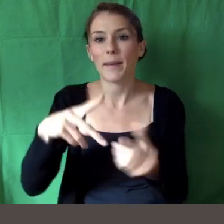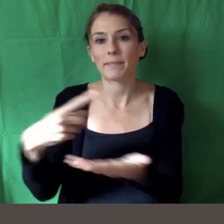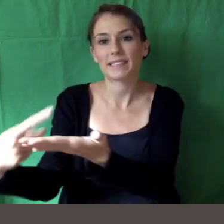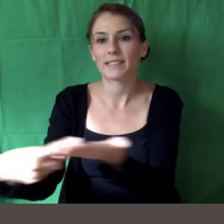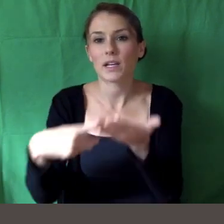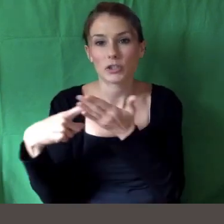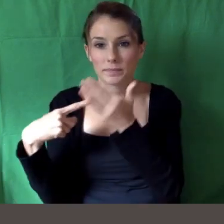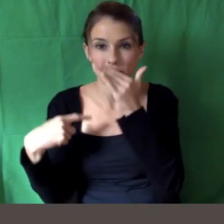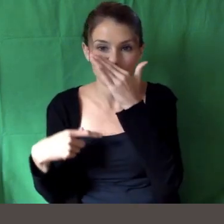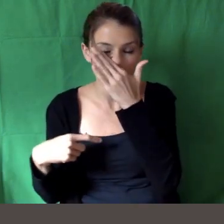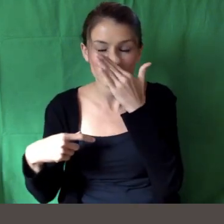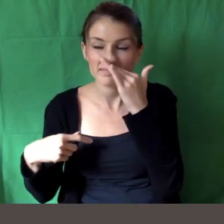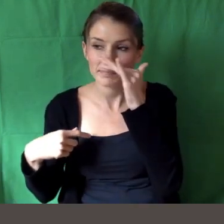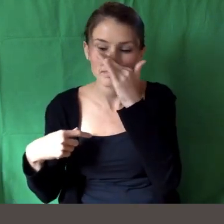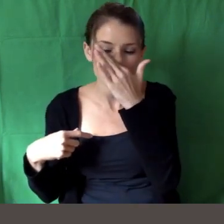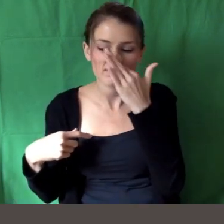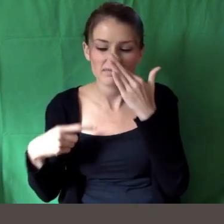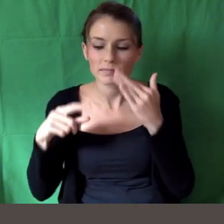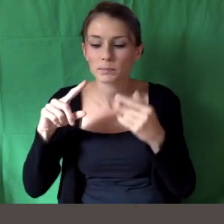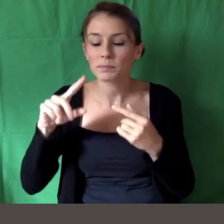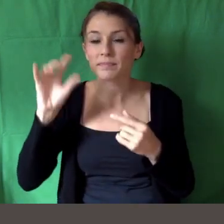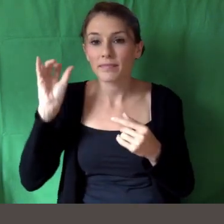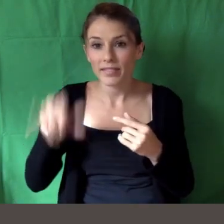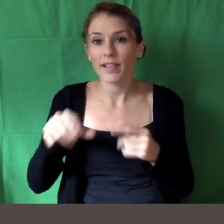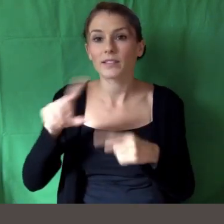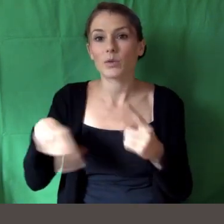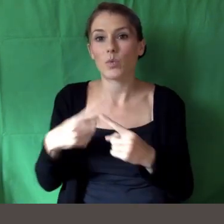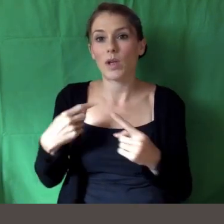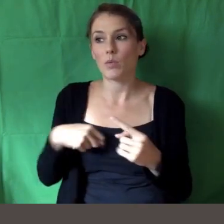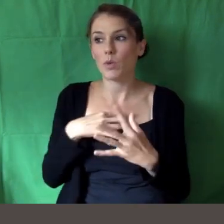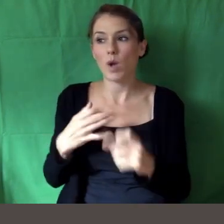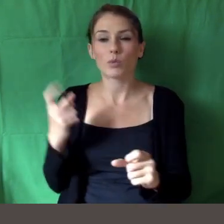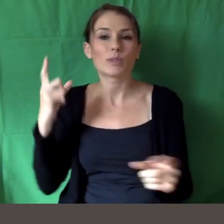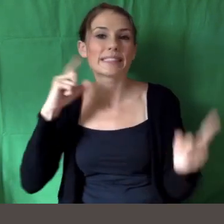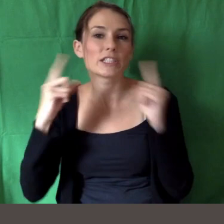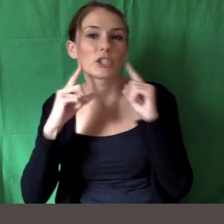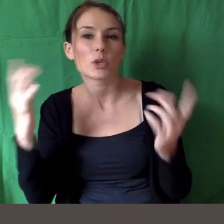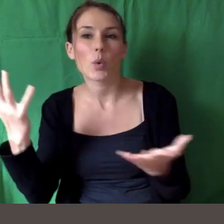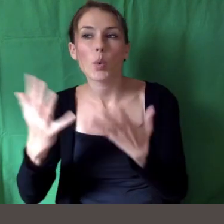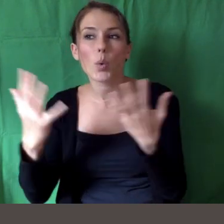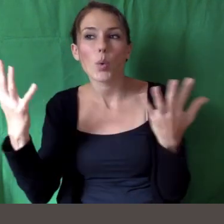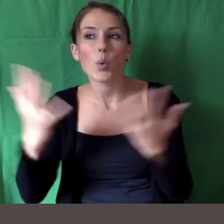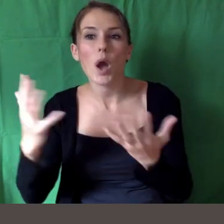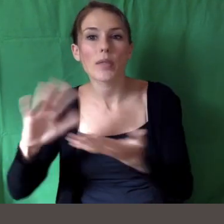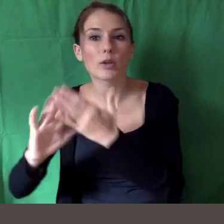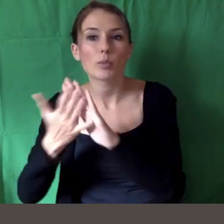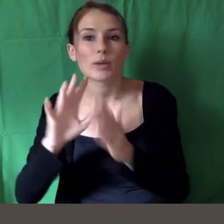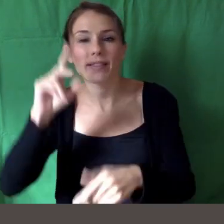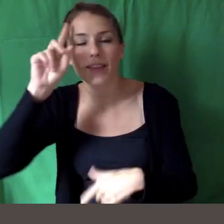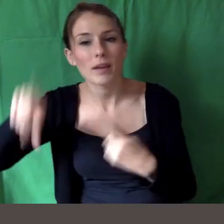period. That's when we want to hear what the community think about this, this proposed feature.